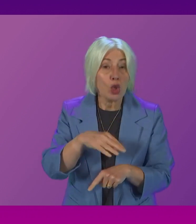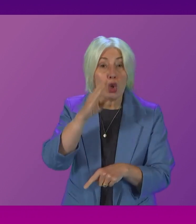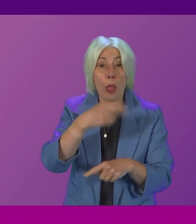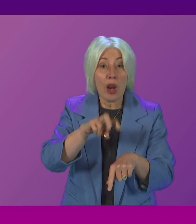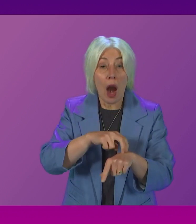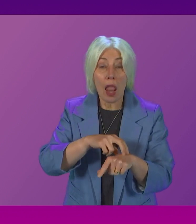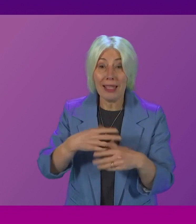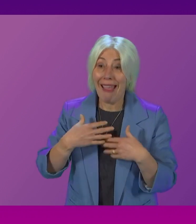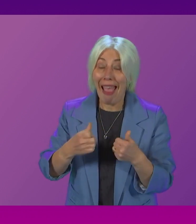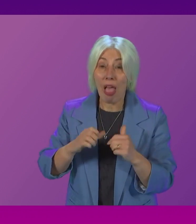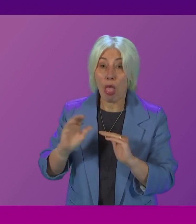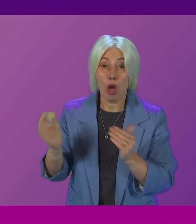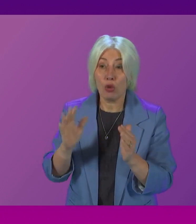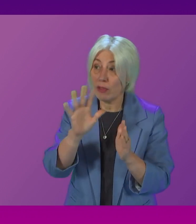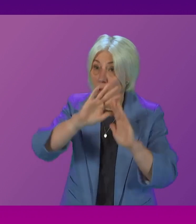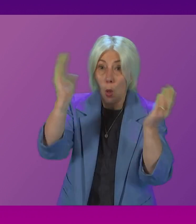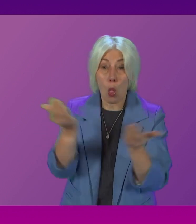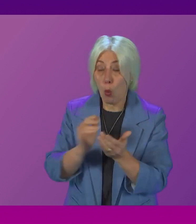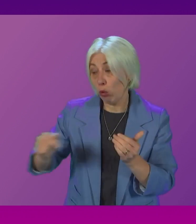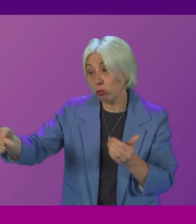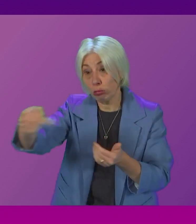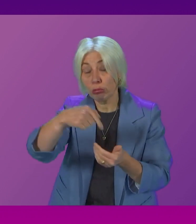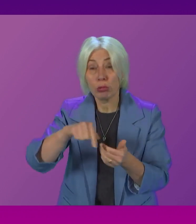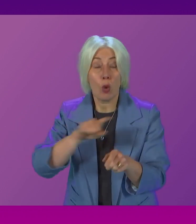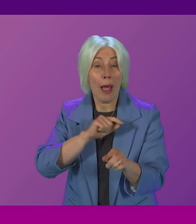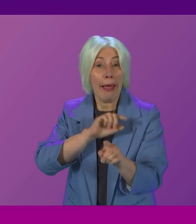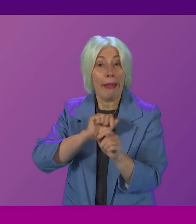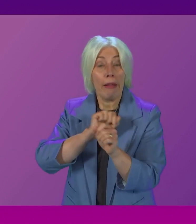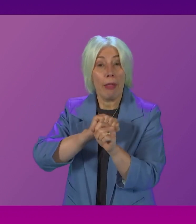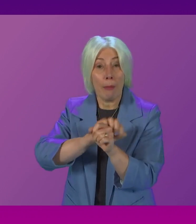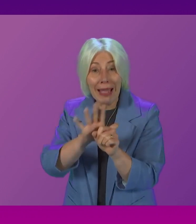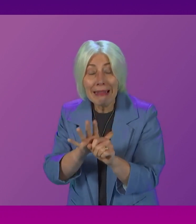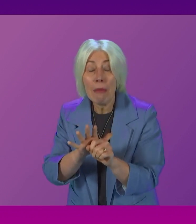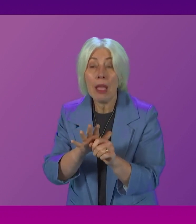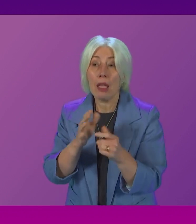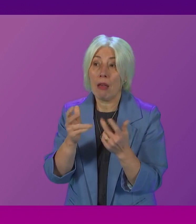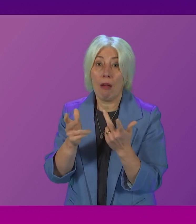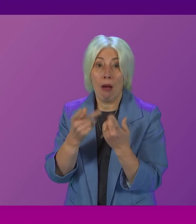with the continuing impact of the pandemic, and other pressures on our NHS are mounting.